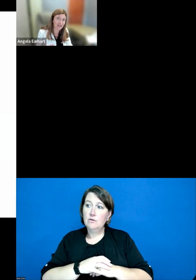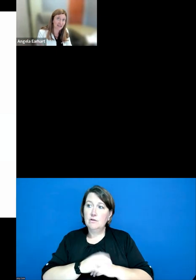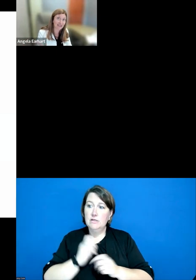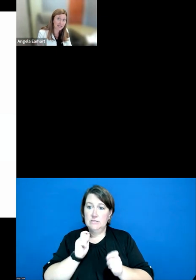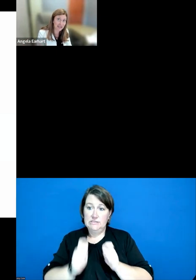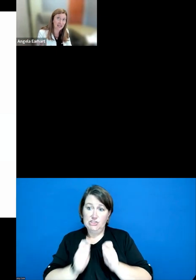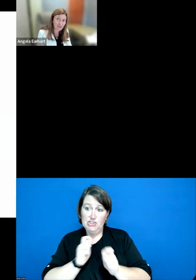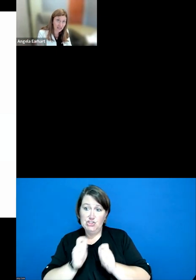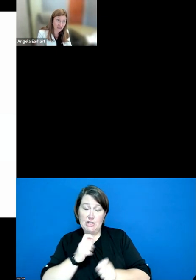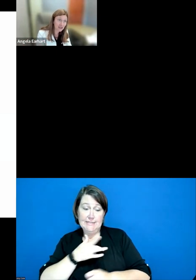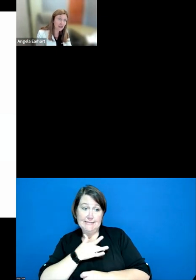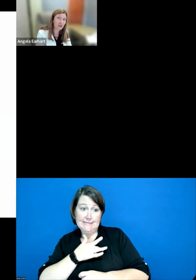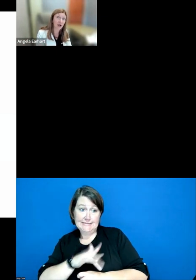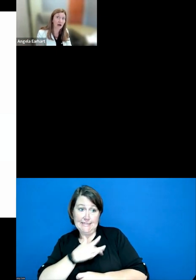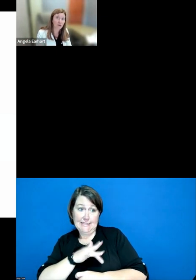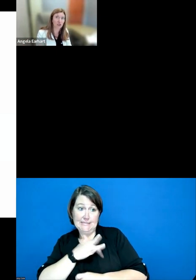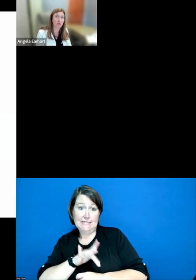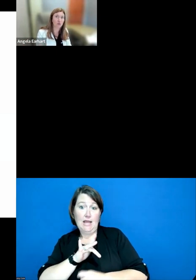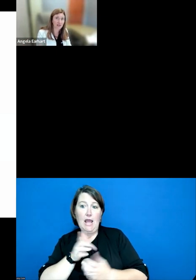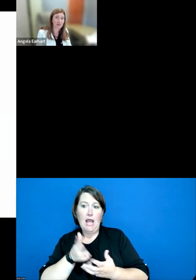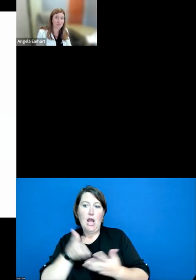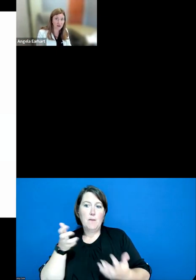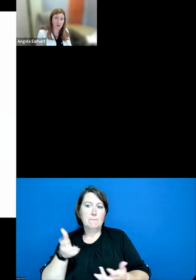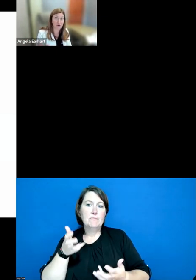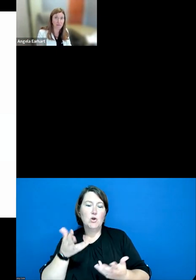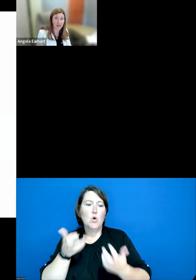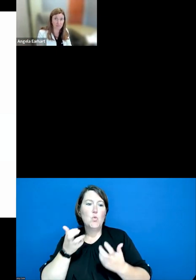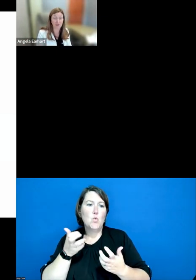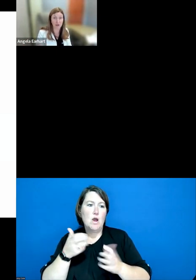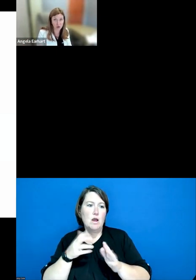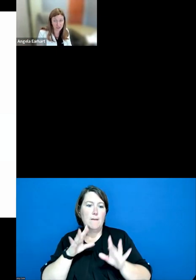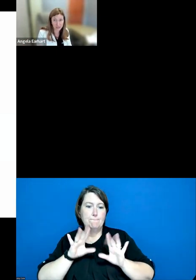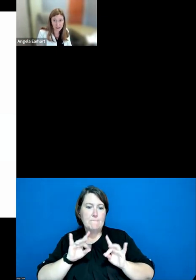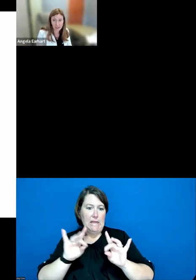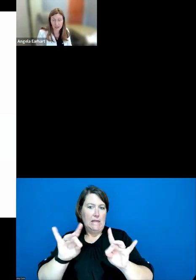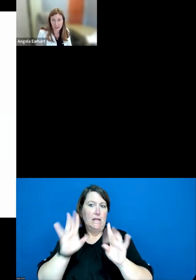the sensitivity to how much you want the monitor to pick up the alert.